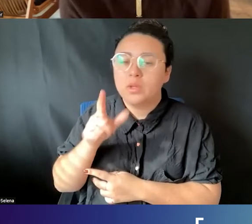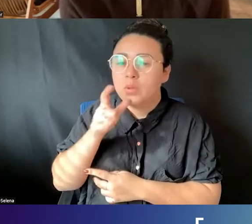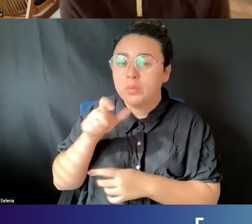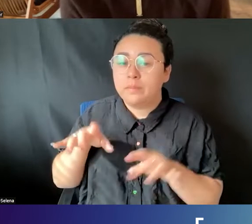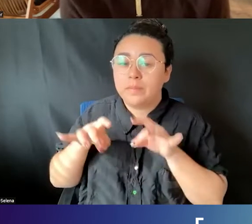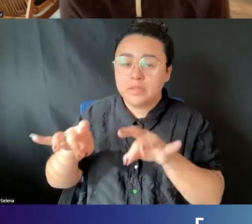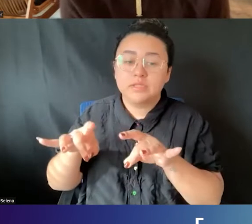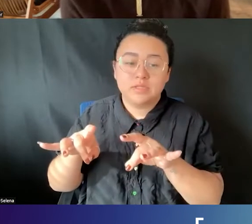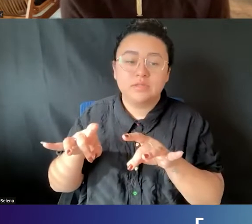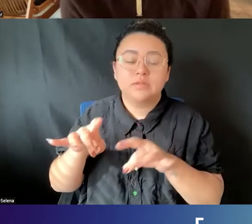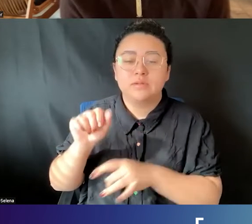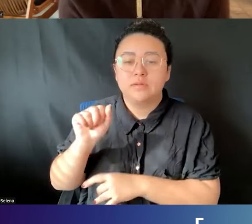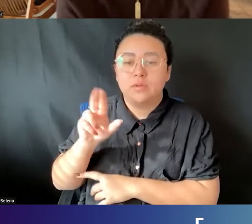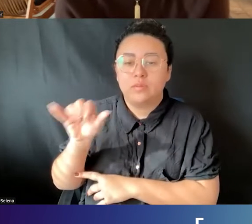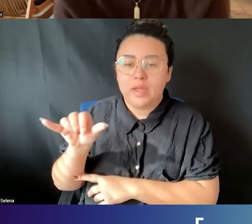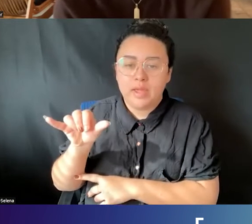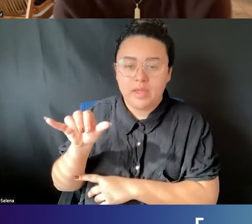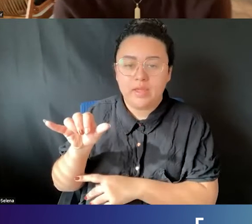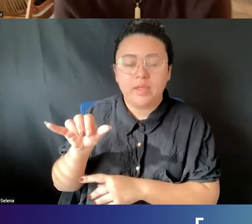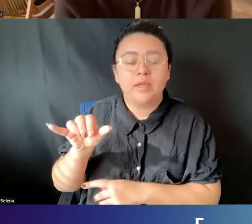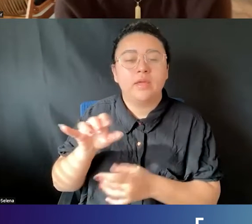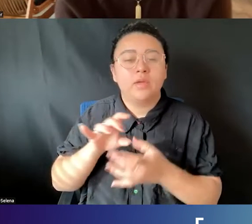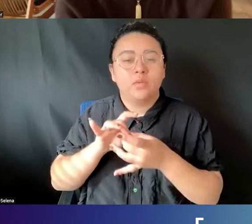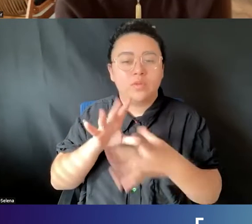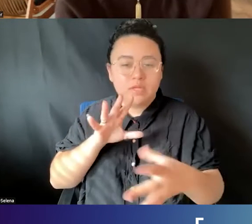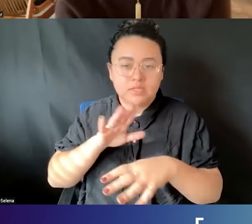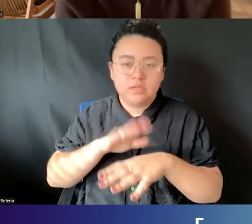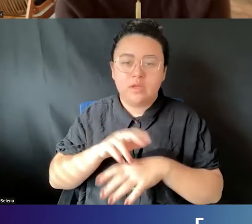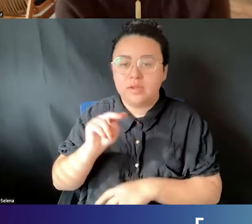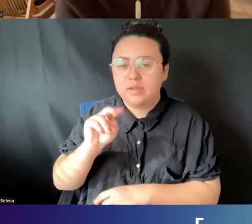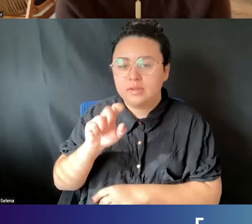array releasing and was released on Netflix at the end of September.